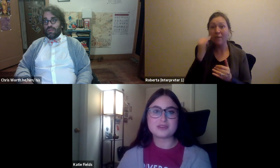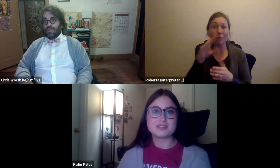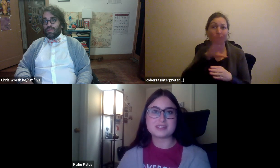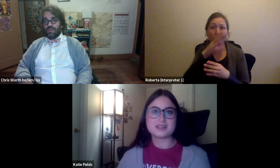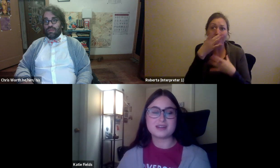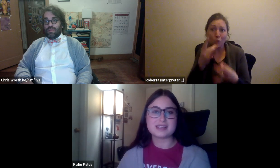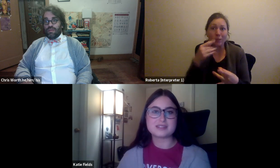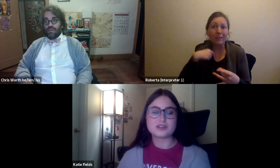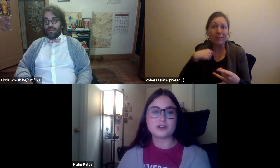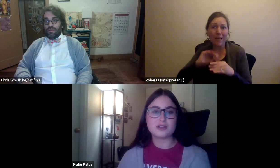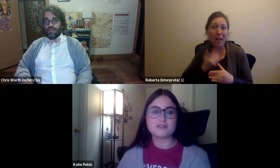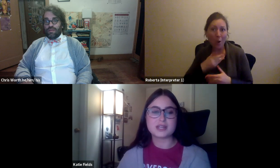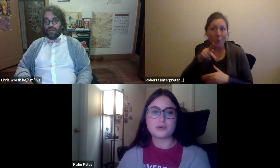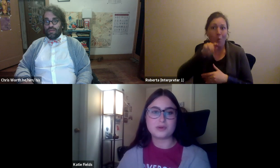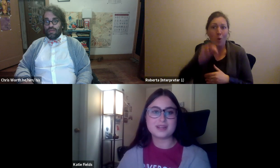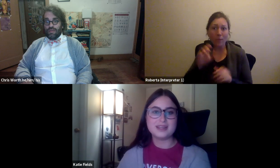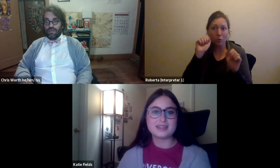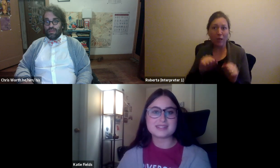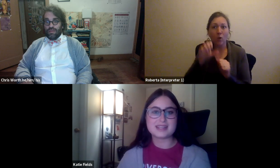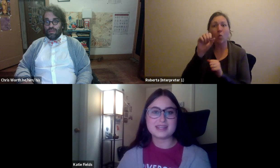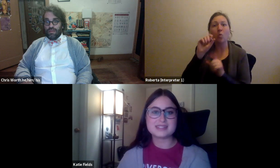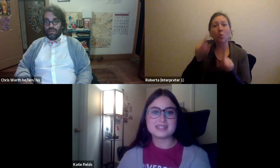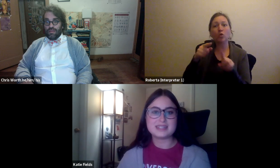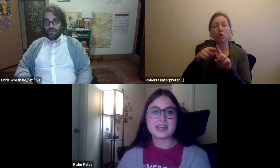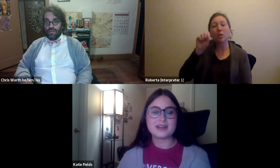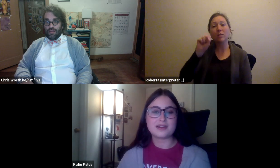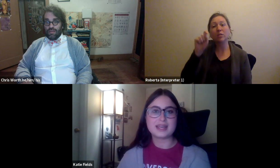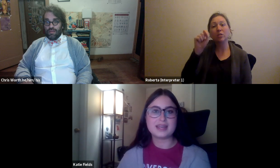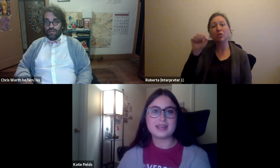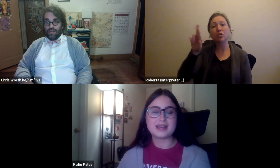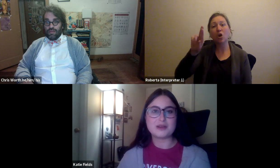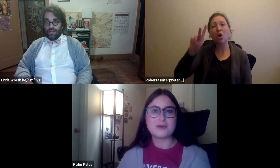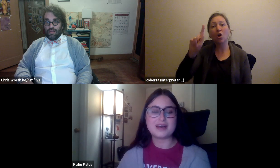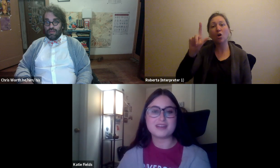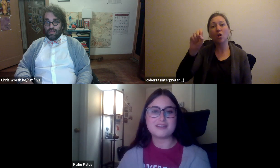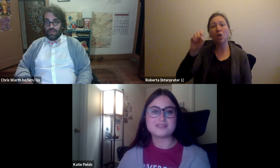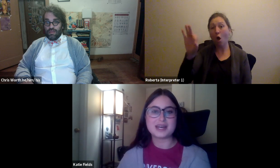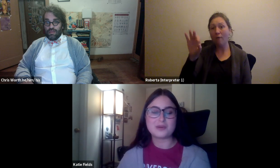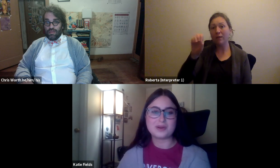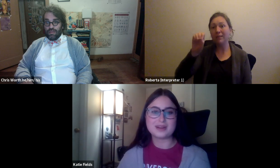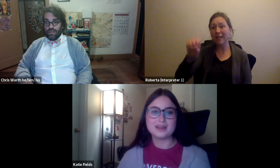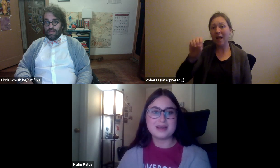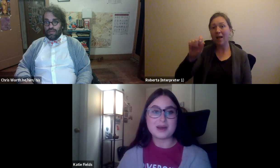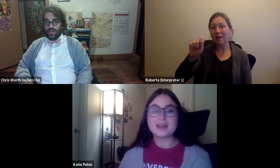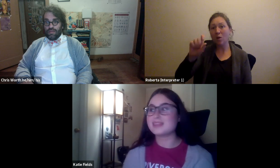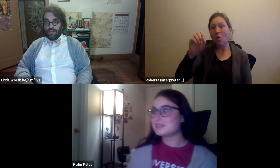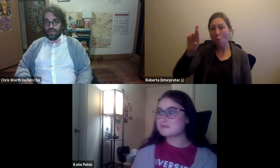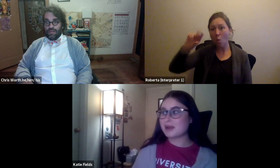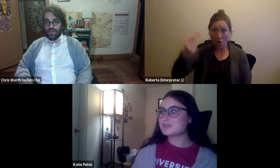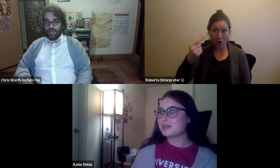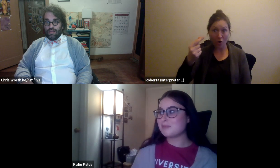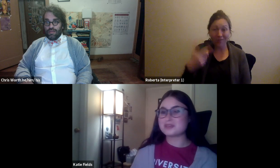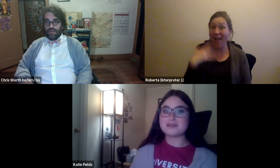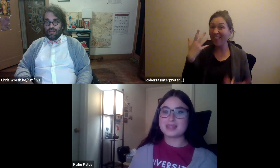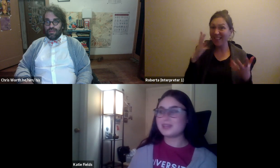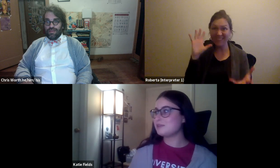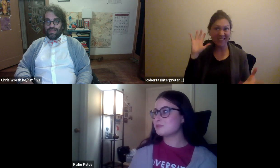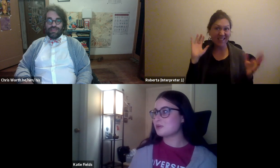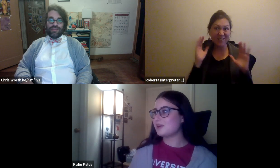Visit us at Starkloff.org. I think this wraps us up, thank you so much,